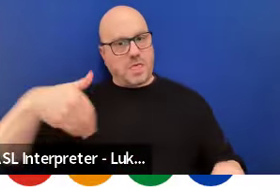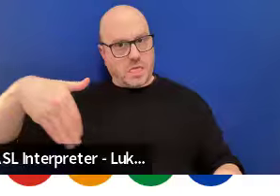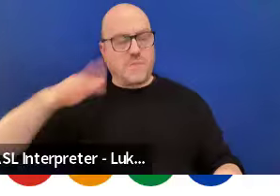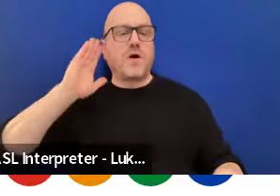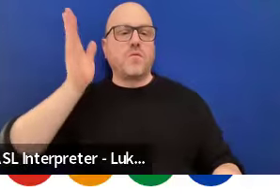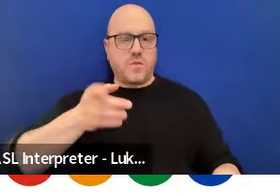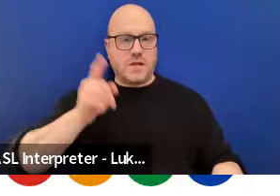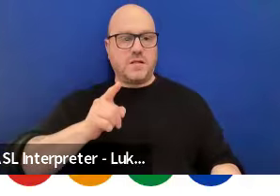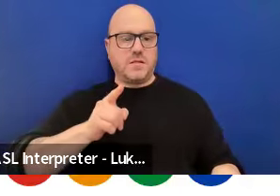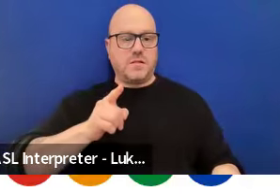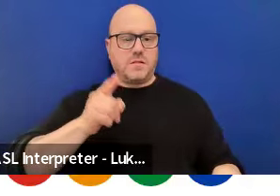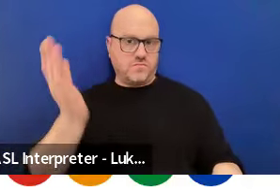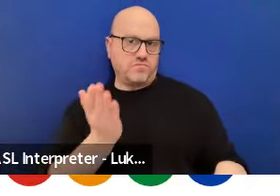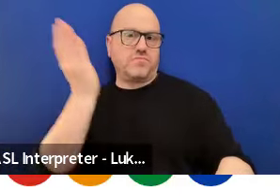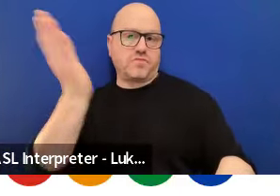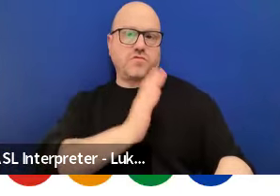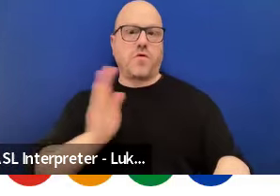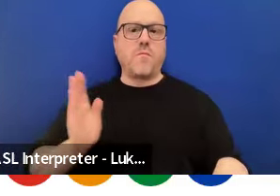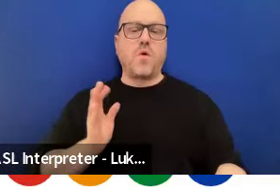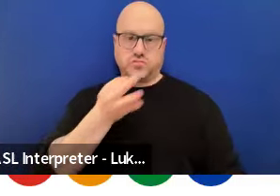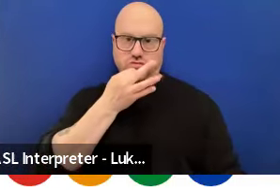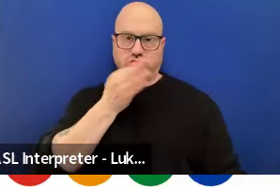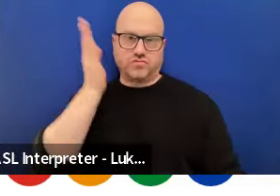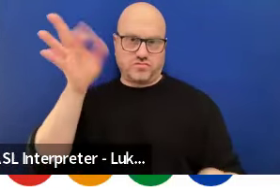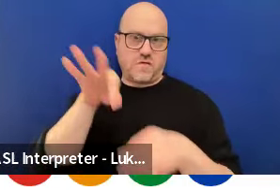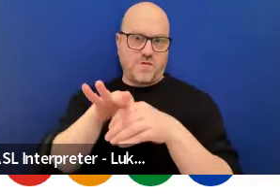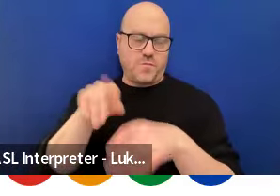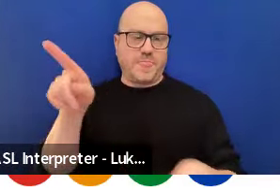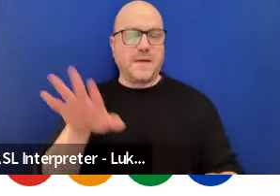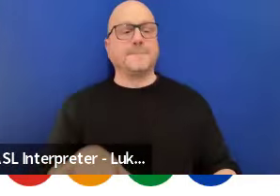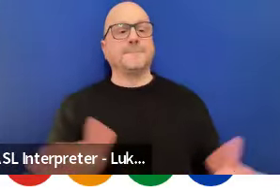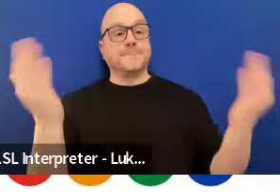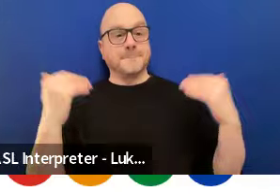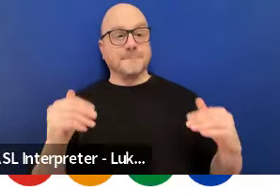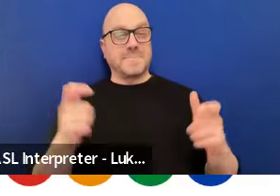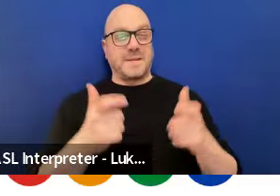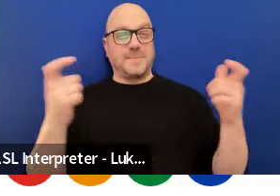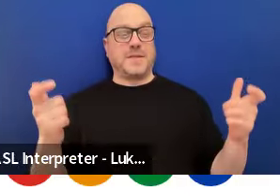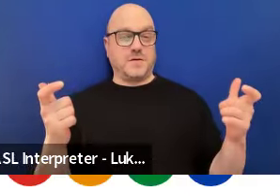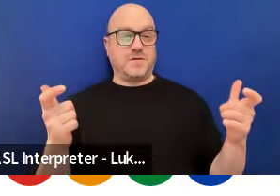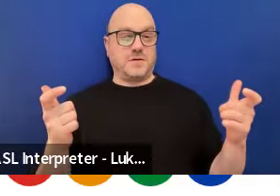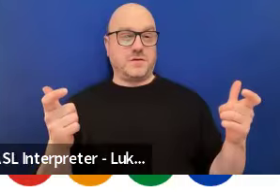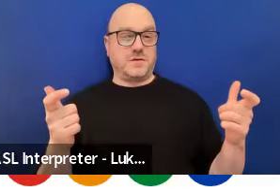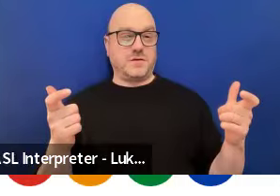THAT ONE IS NOT AWARDED YET. CAN'T SORT OF TALK ABOUT THE RESULTS PUBLICLY, THAT WILL GO TO THE BOARD SHORTLY.